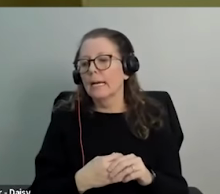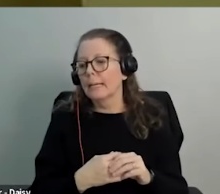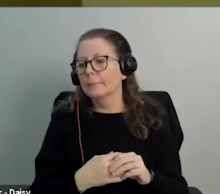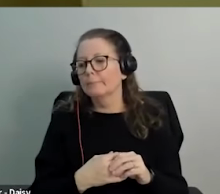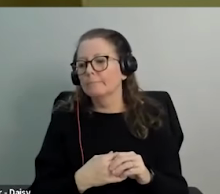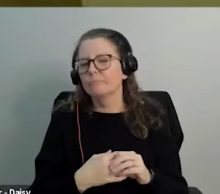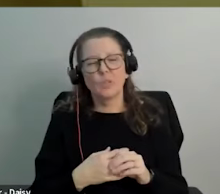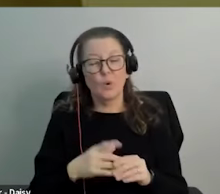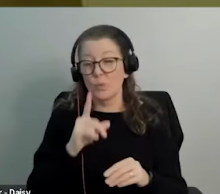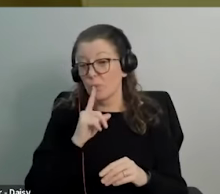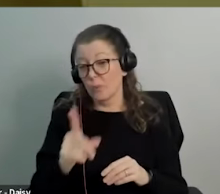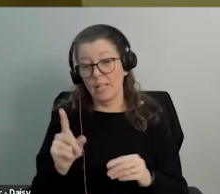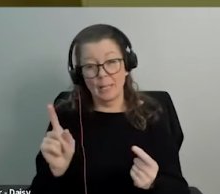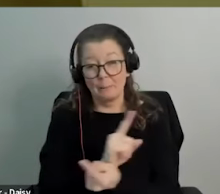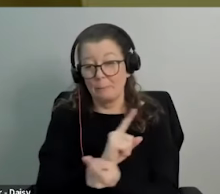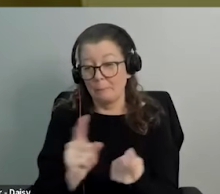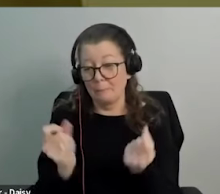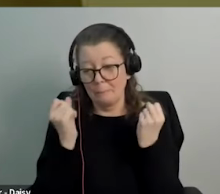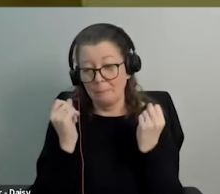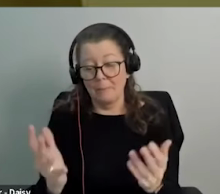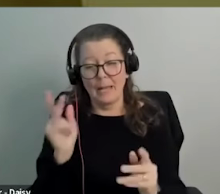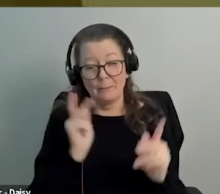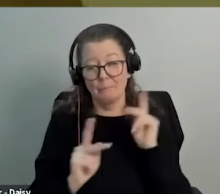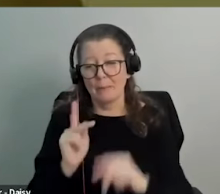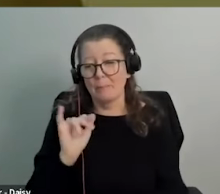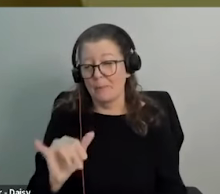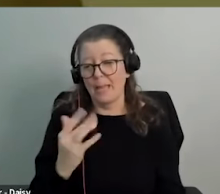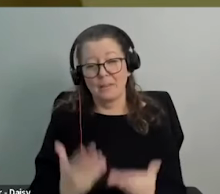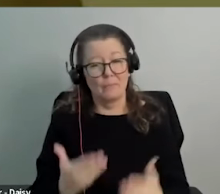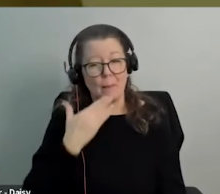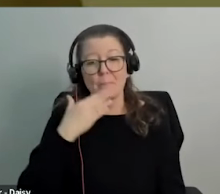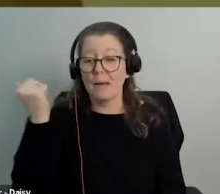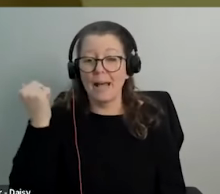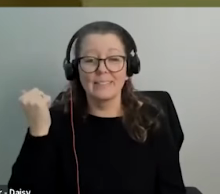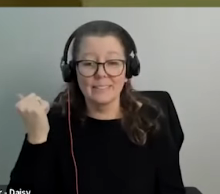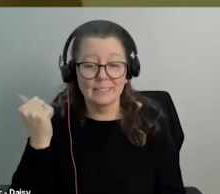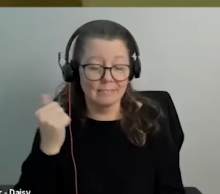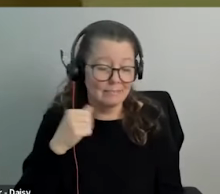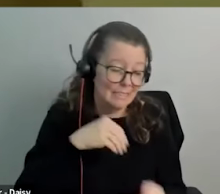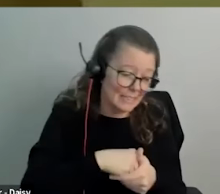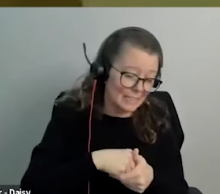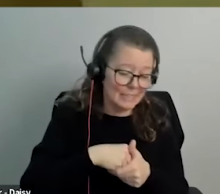just the people I meet on a daily basis, whether they're inside Verizon or outside Verizon.